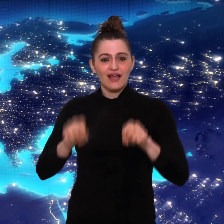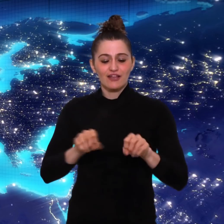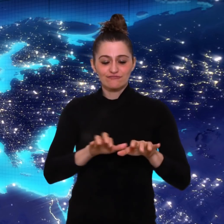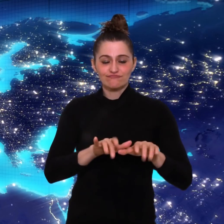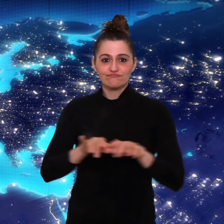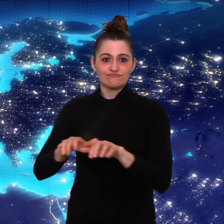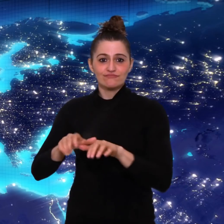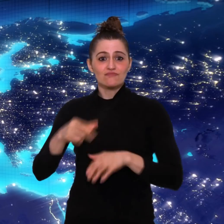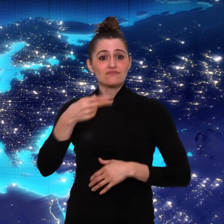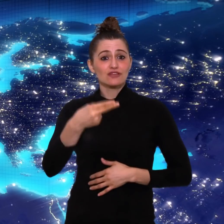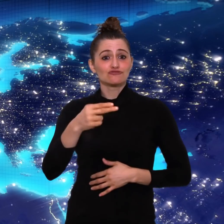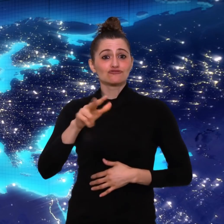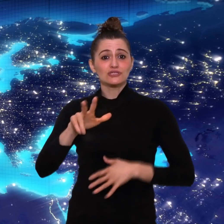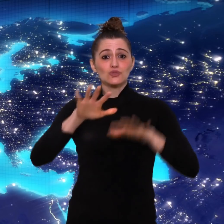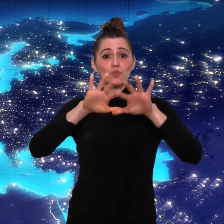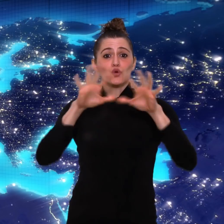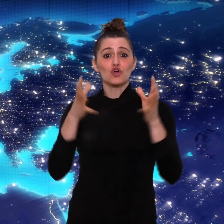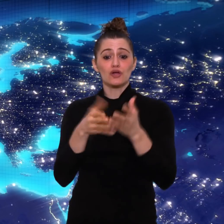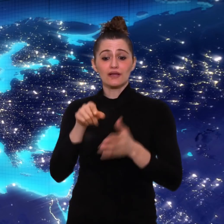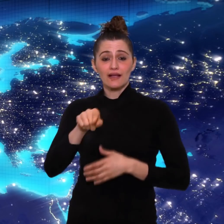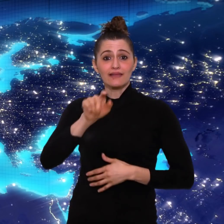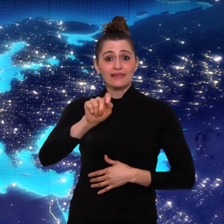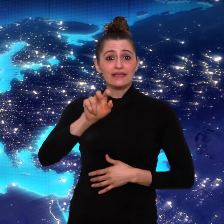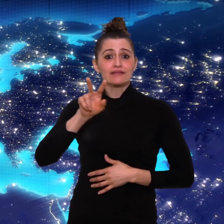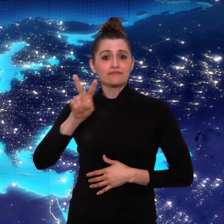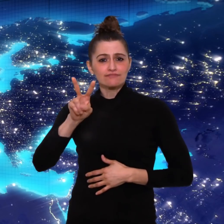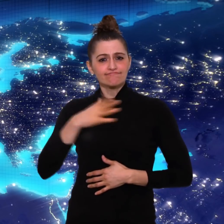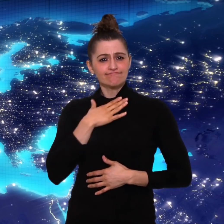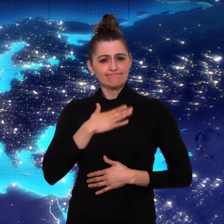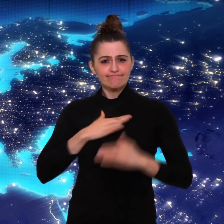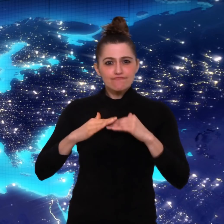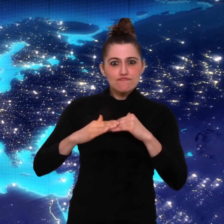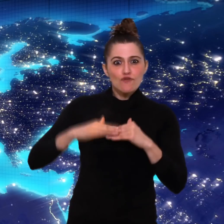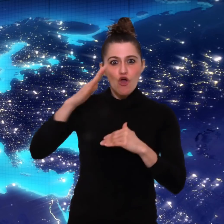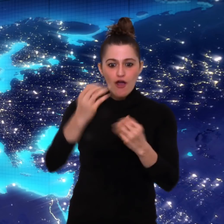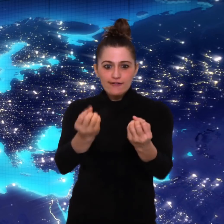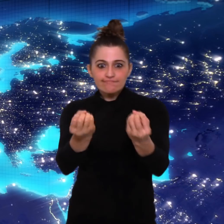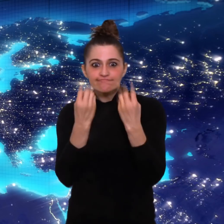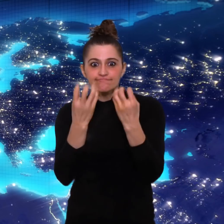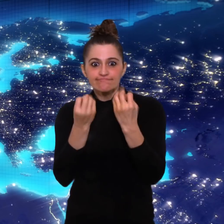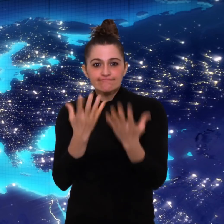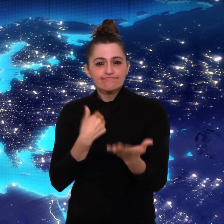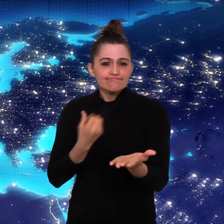visit H3WORLD.TV for more shows,